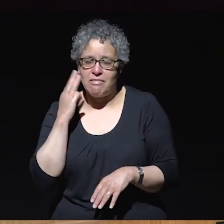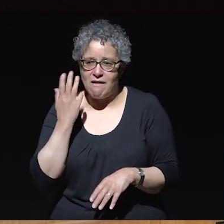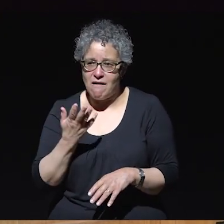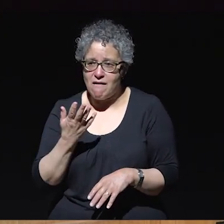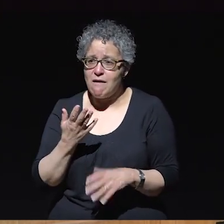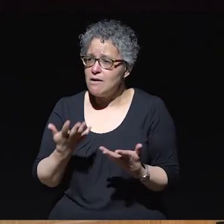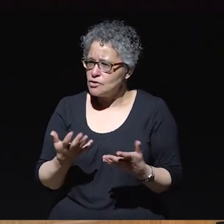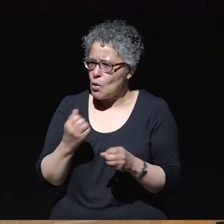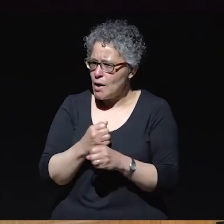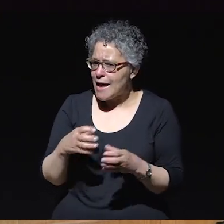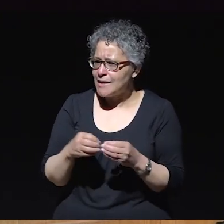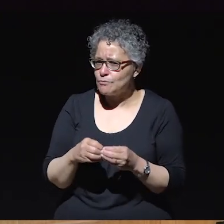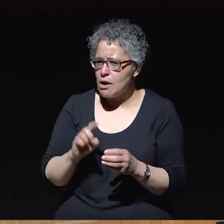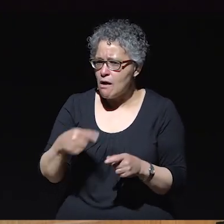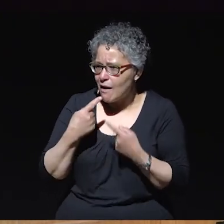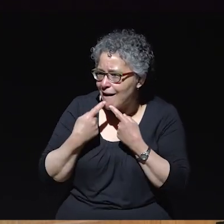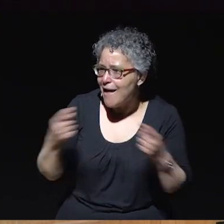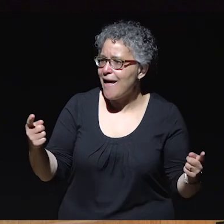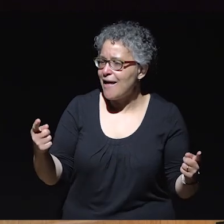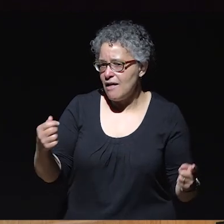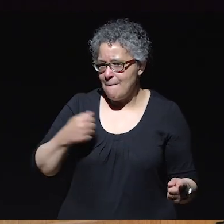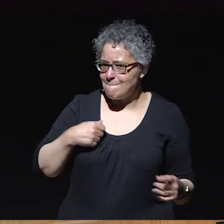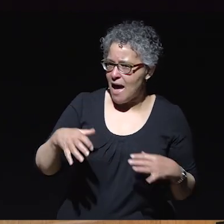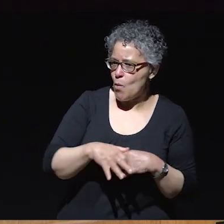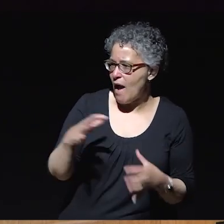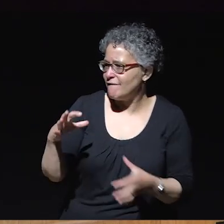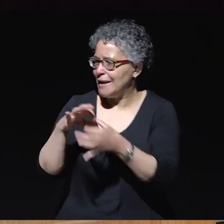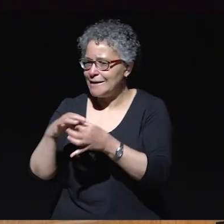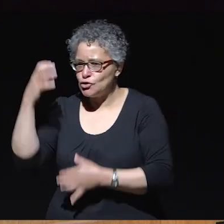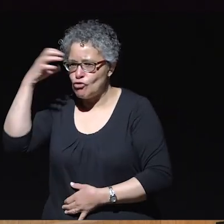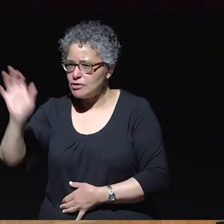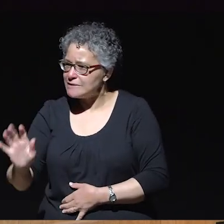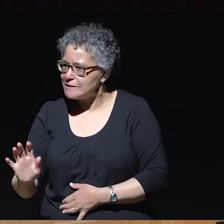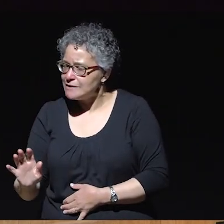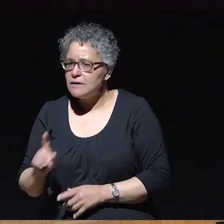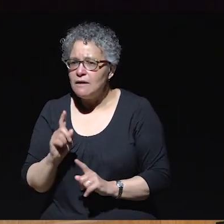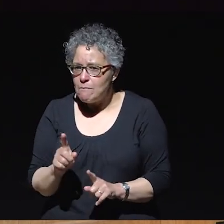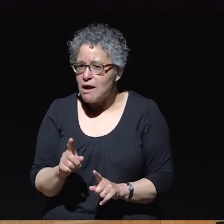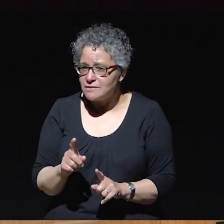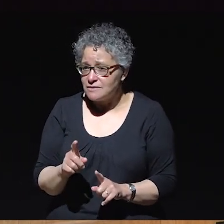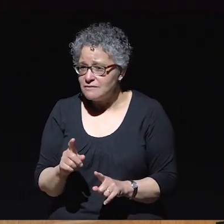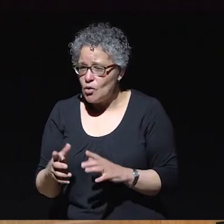even if he couldn't publicly proclaim them. And there aren't many British artists who could make that kind of claim